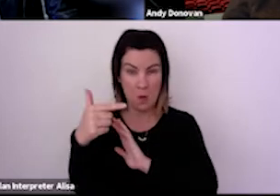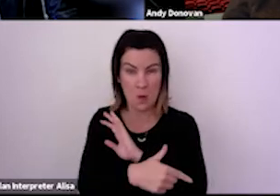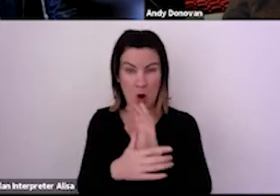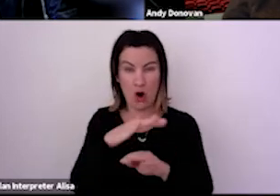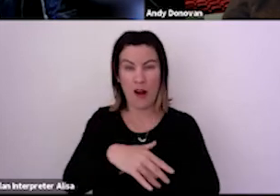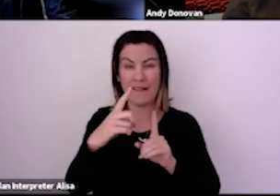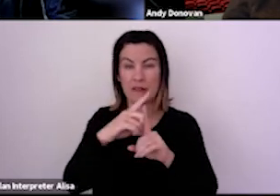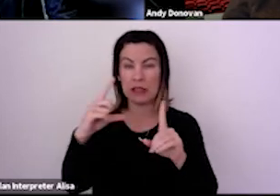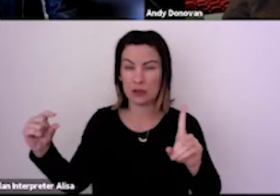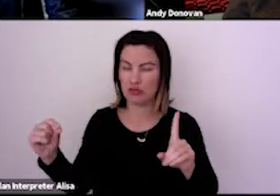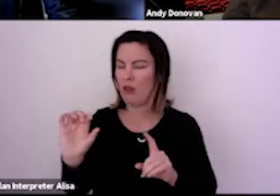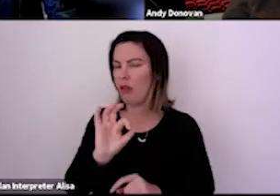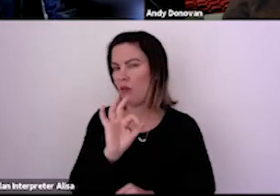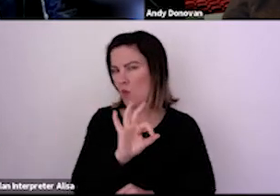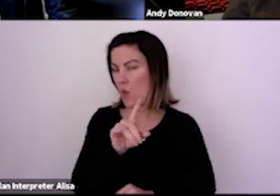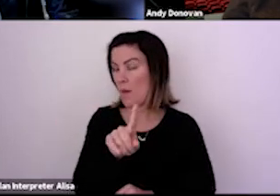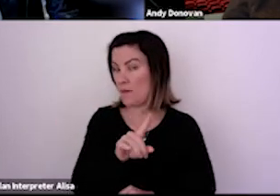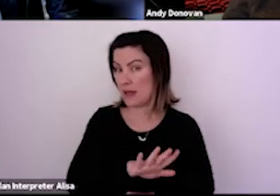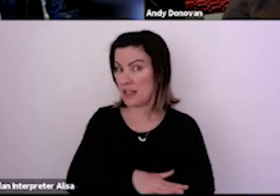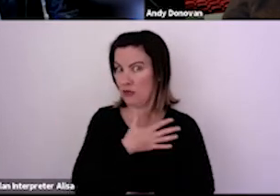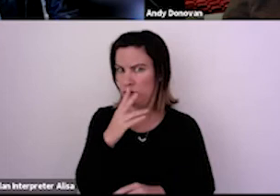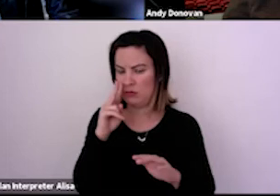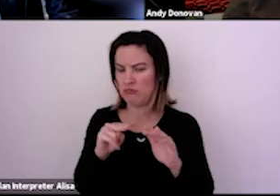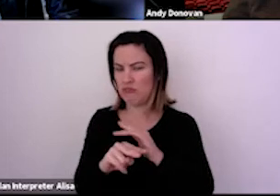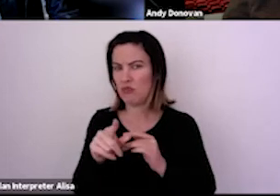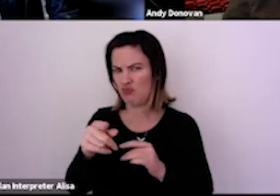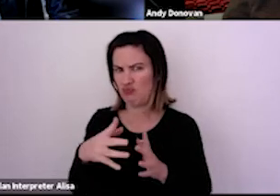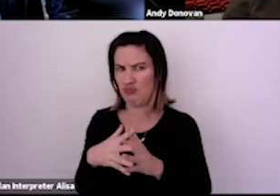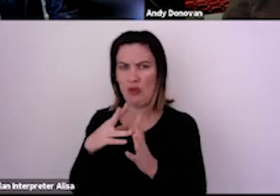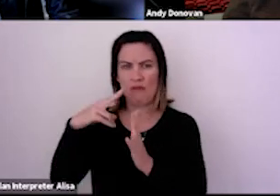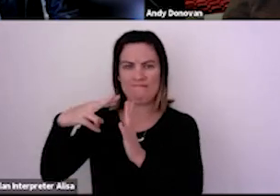snapshot. In terms of -